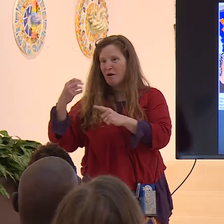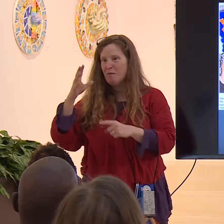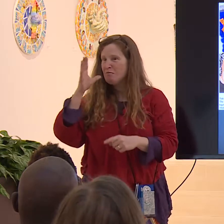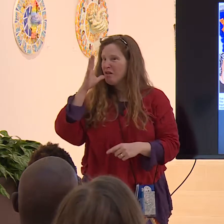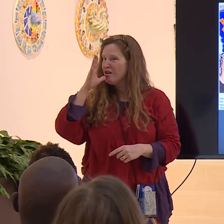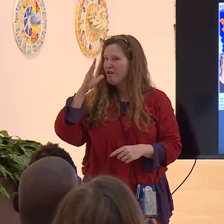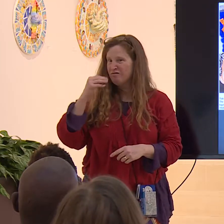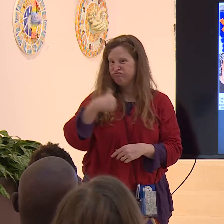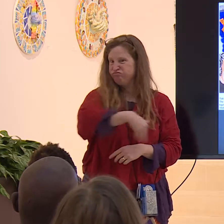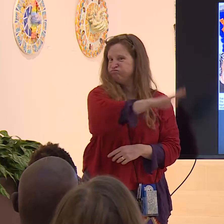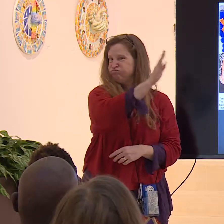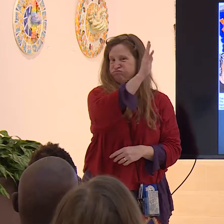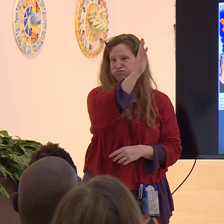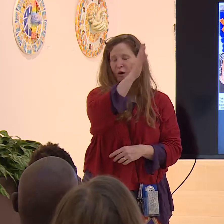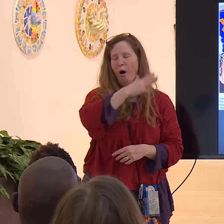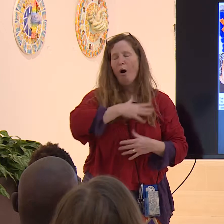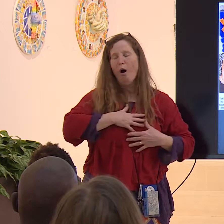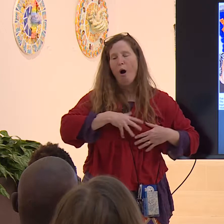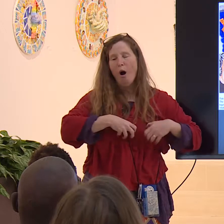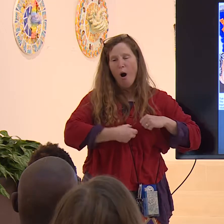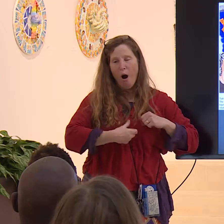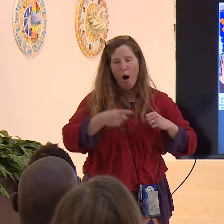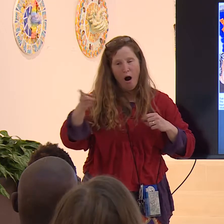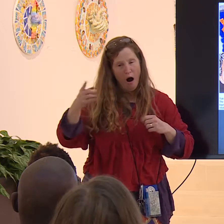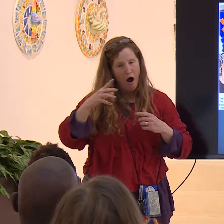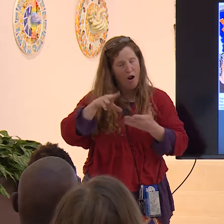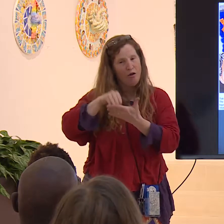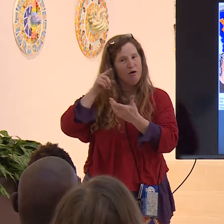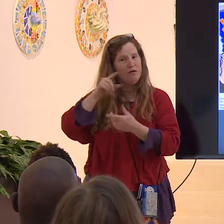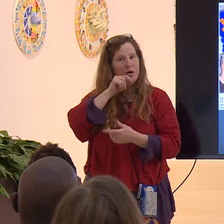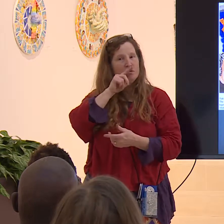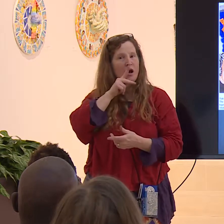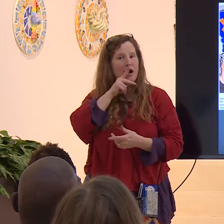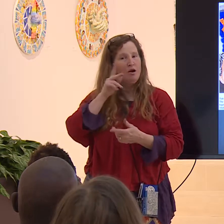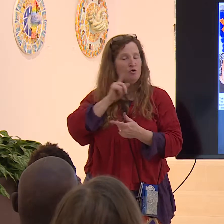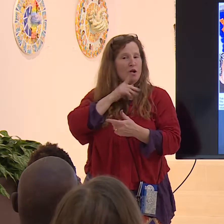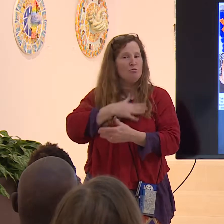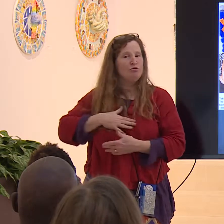took pictures of them, used them for ads for the milk.